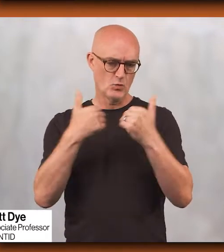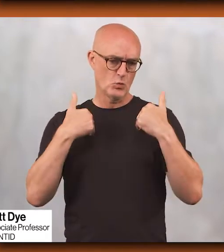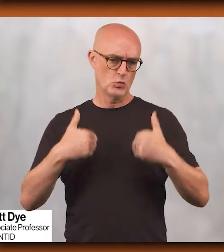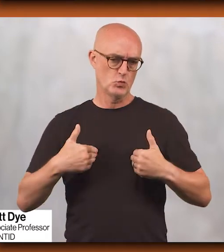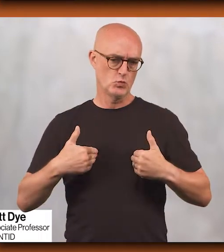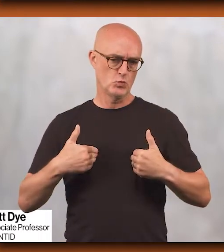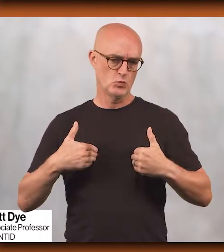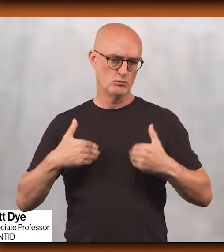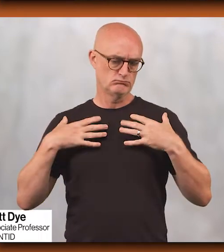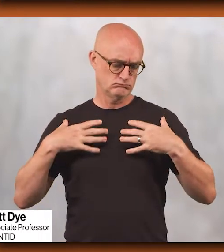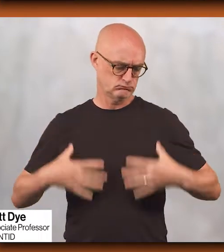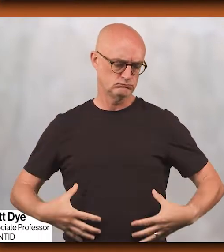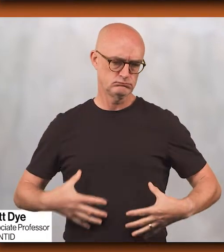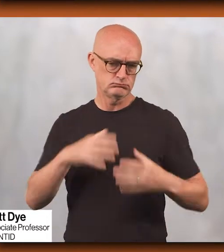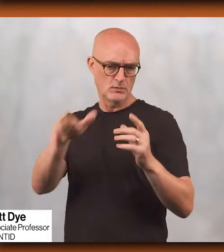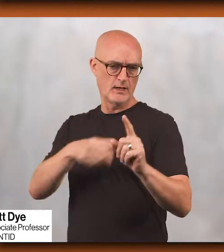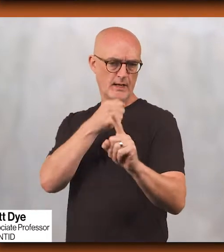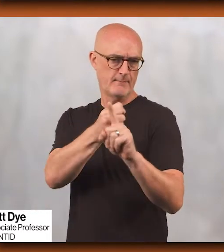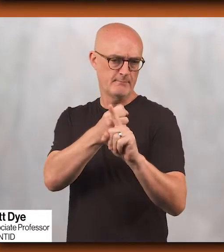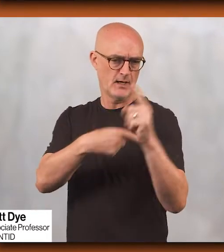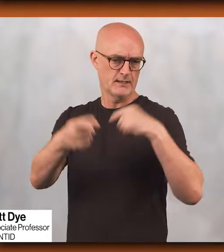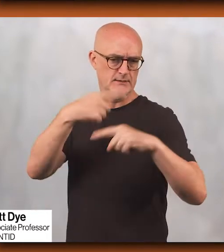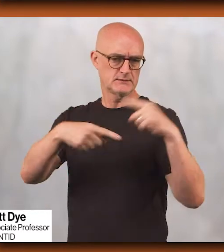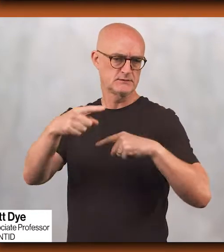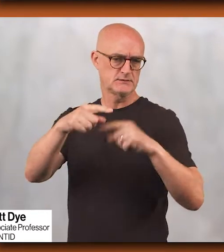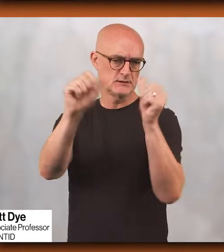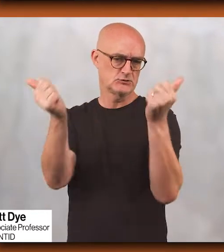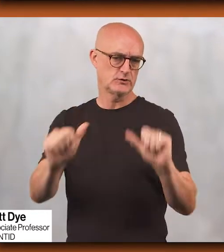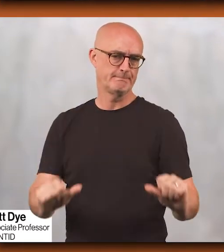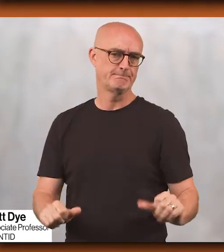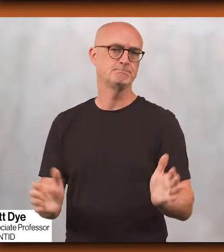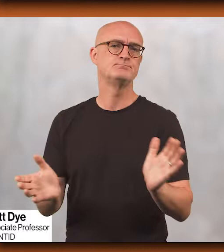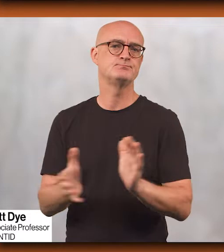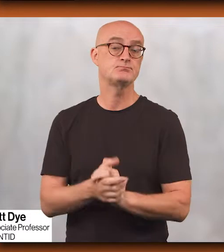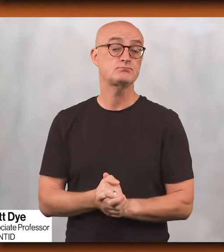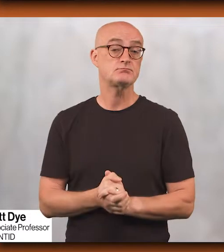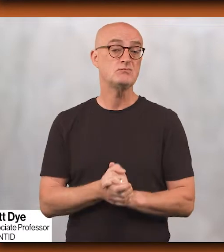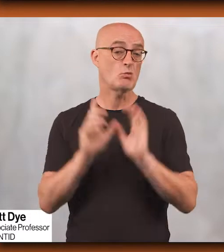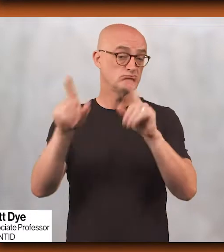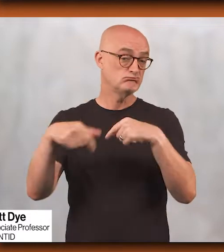So to study these two questions, we've been working with the dataset from the Nicaraguan Sign Language Project.